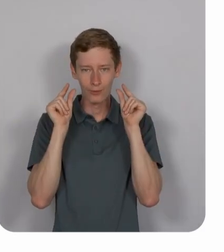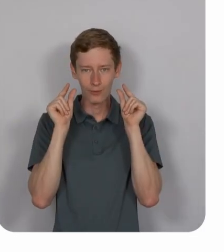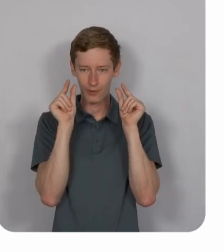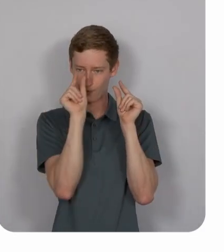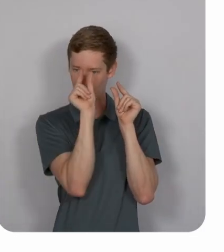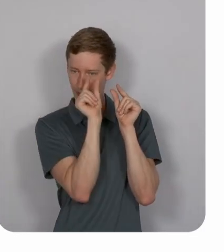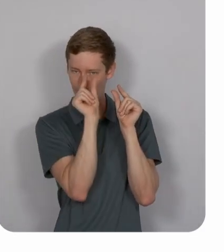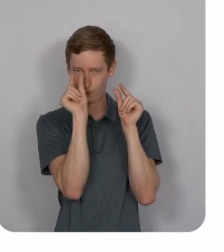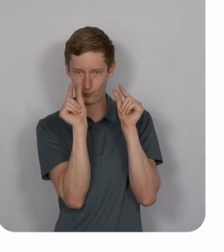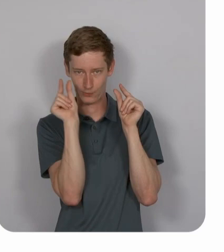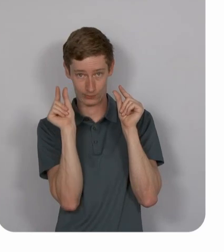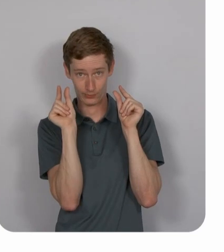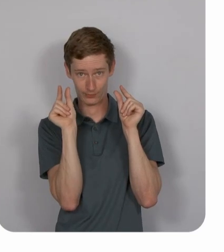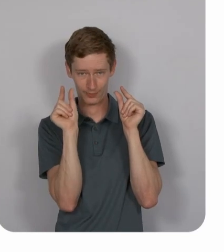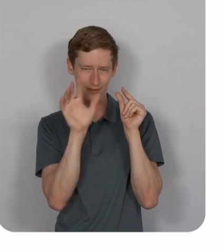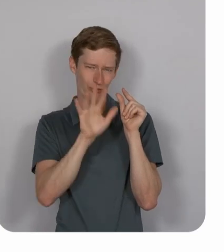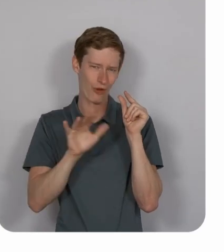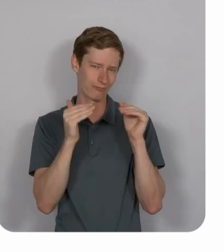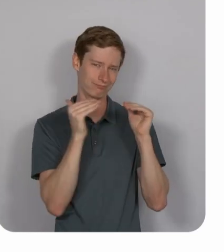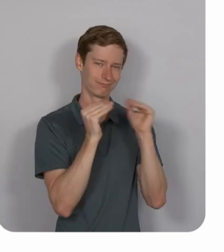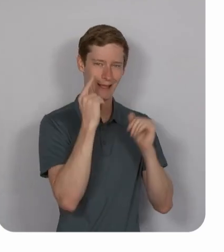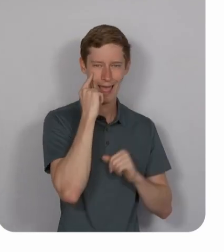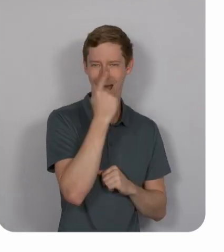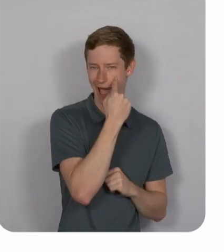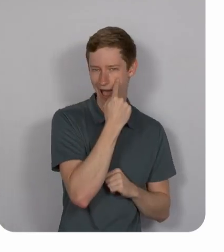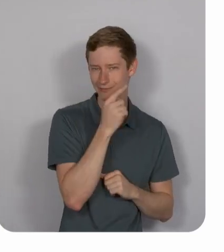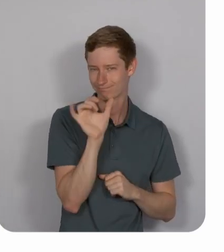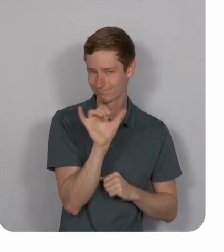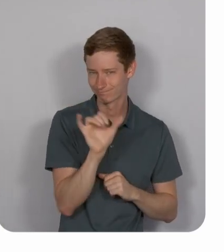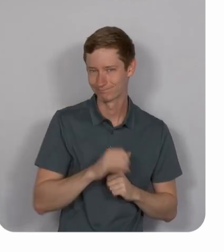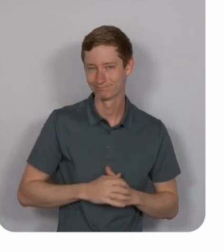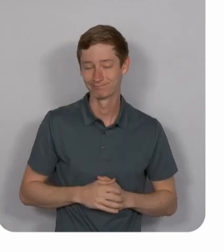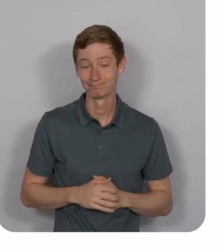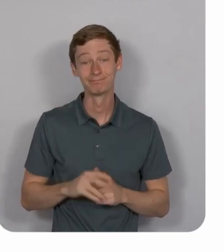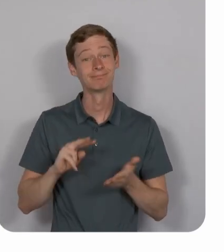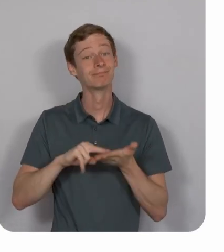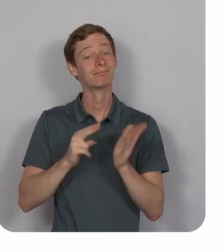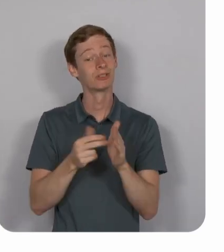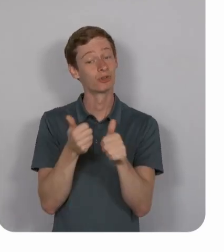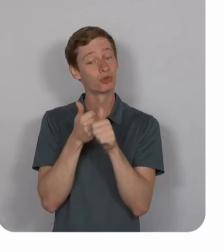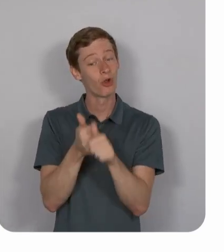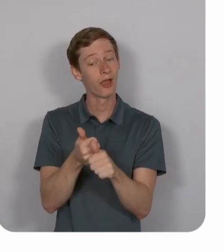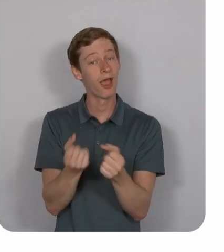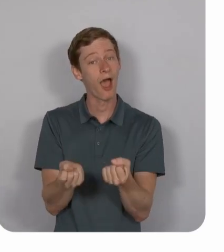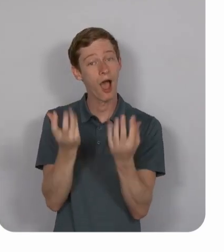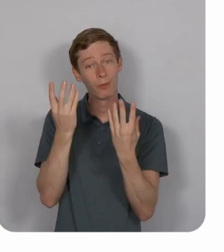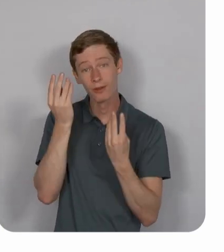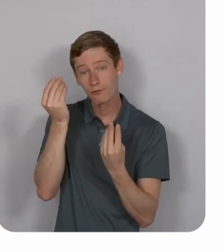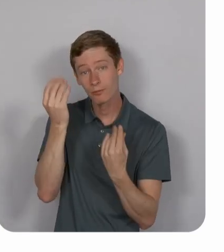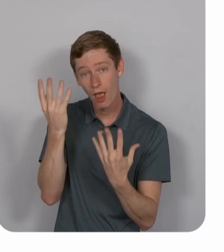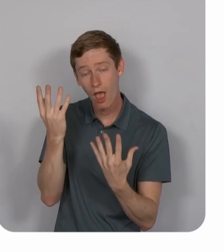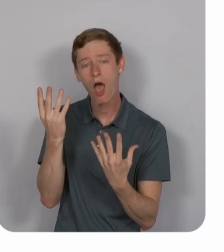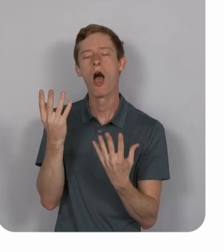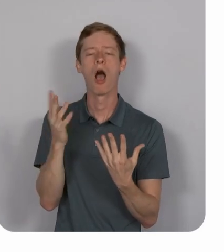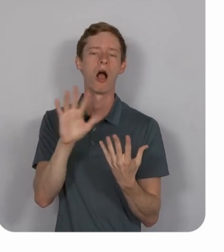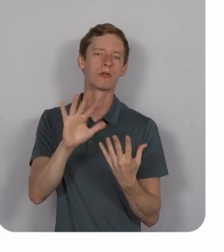roughly where your eyes are in a front view. This means the tracking volume between the two headsets is different.